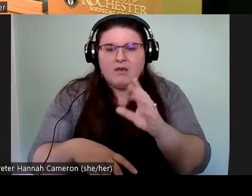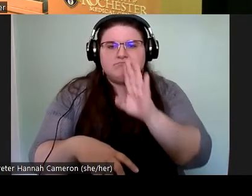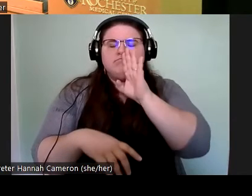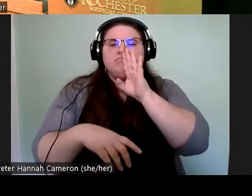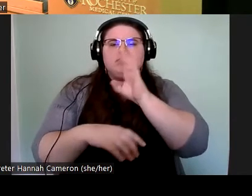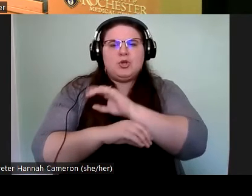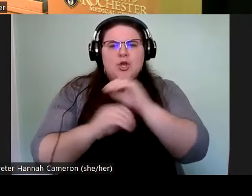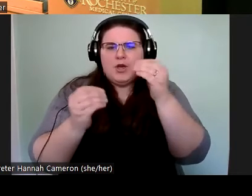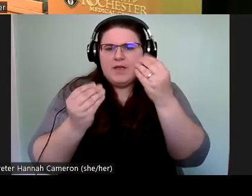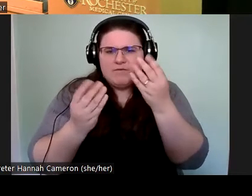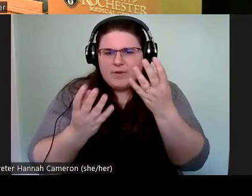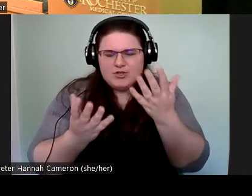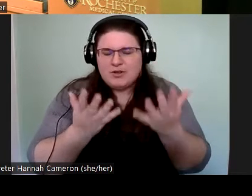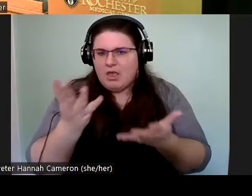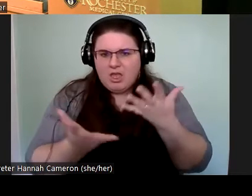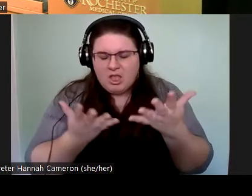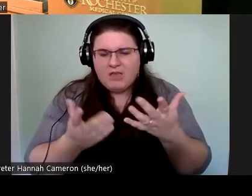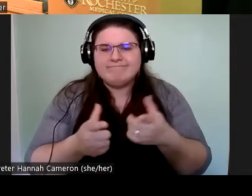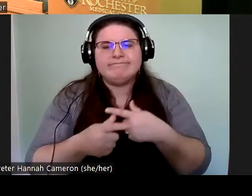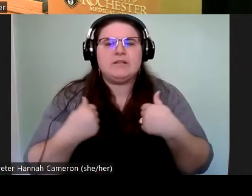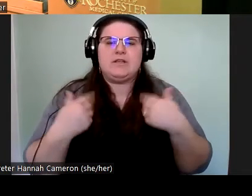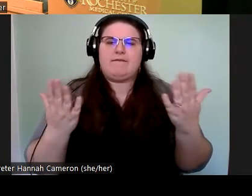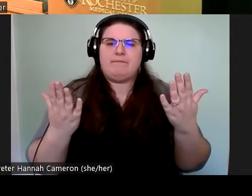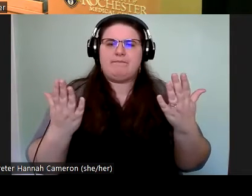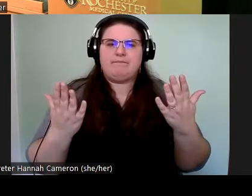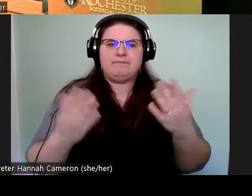um in Minnesota he was head of the mental health court in henpen county and he found that most of